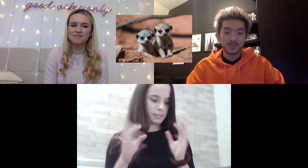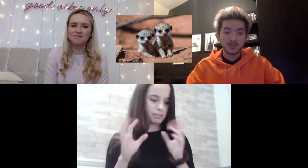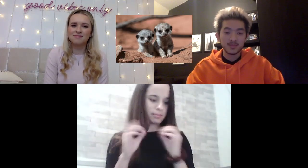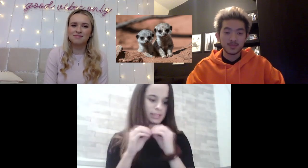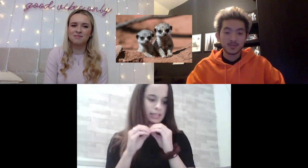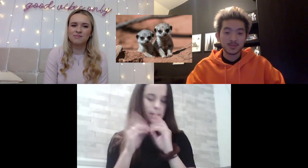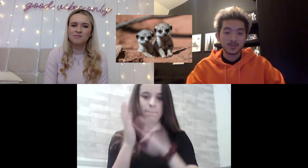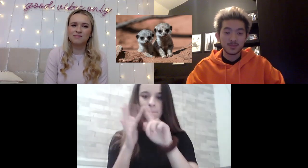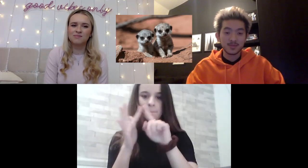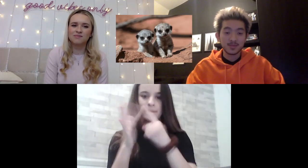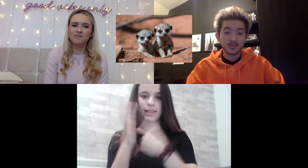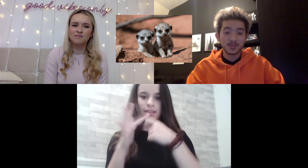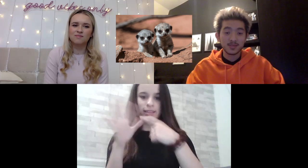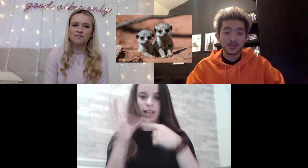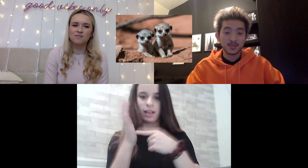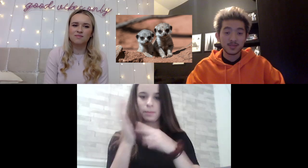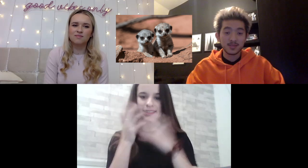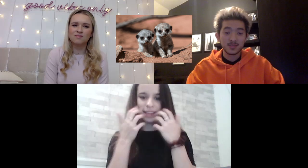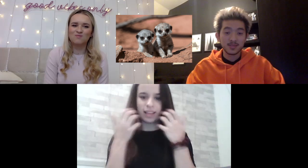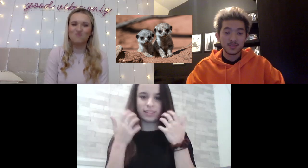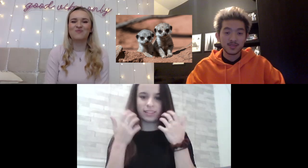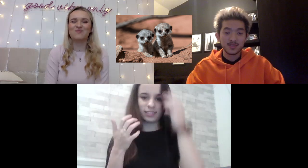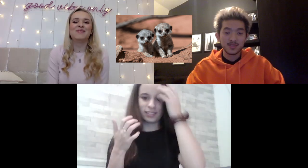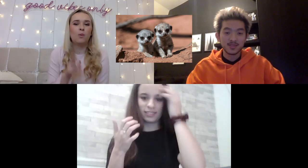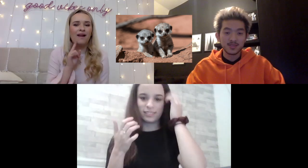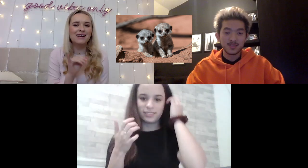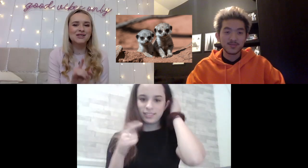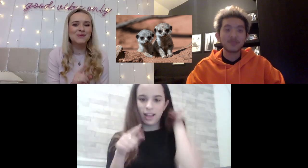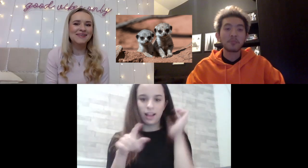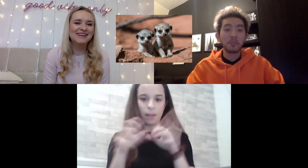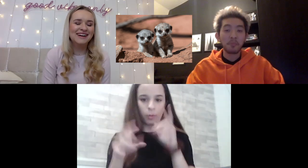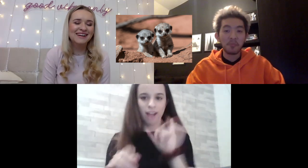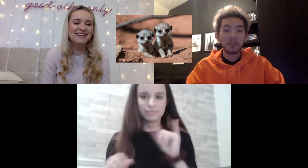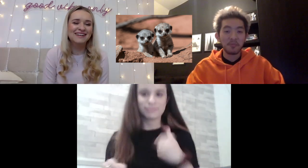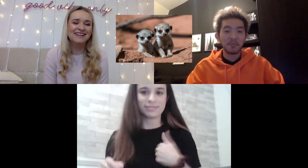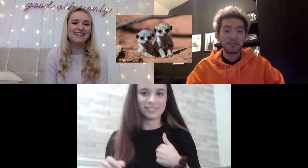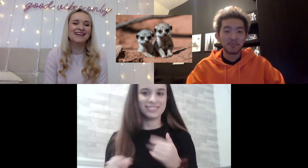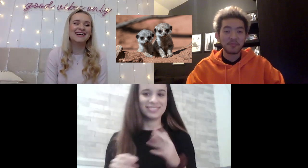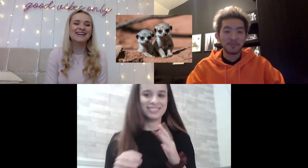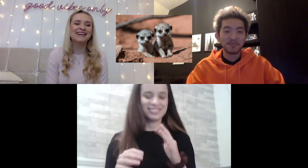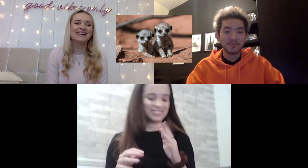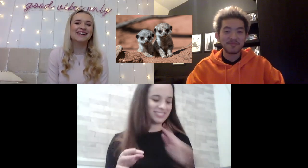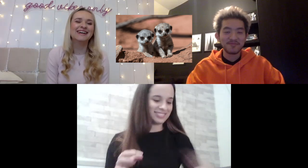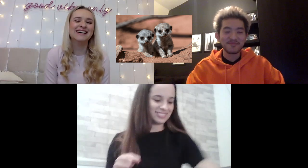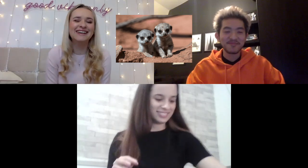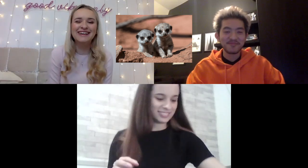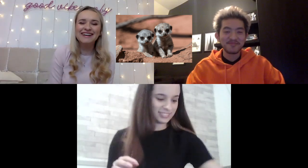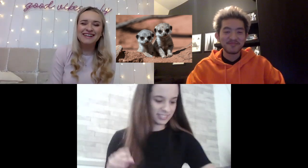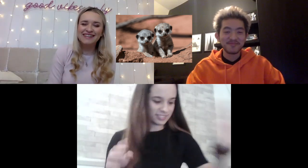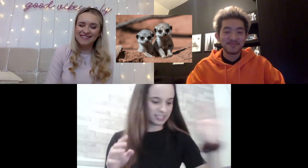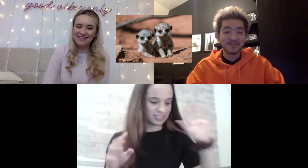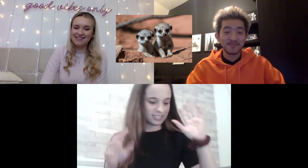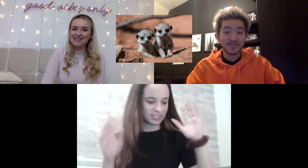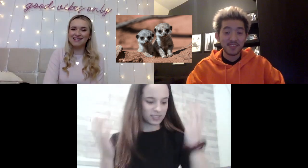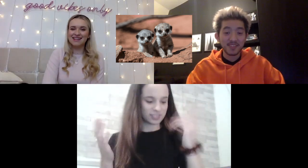Jem: B - Meerkat, which looks like me Jas: Looks like you